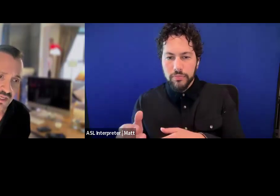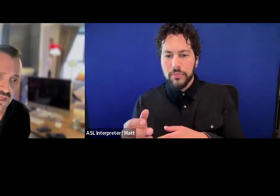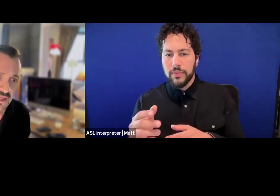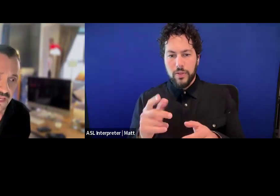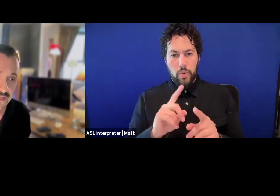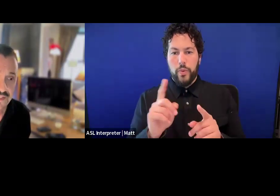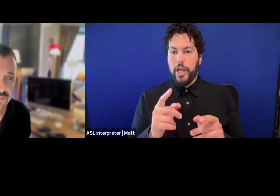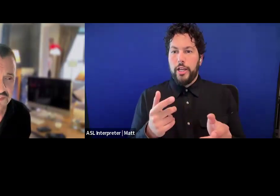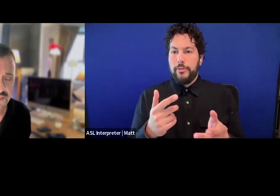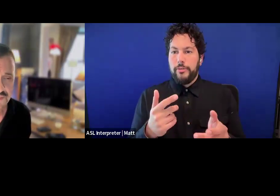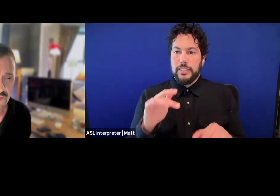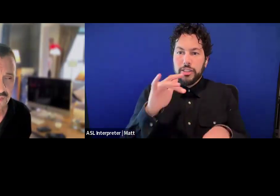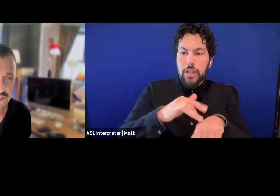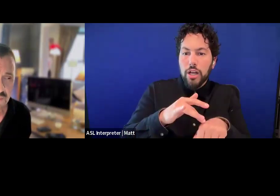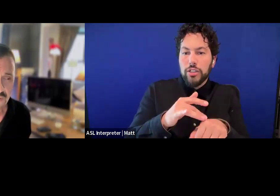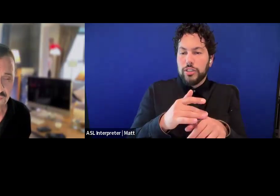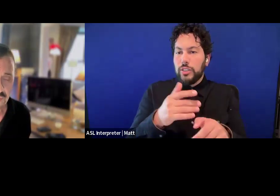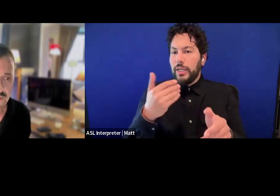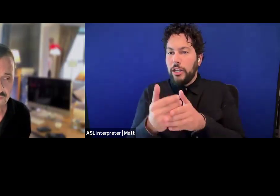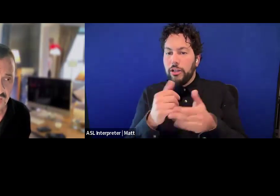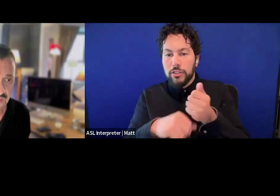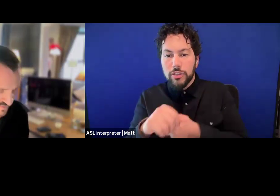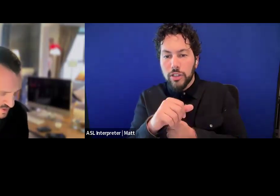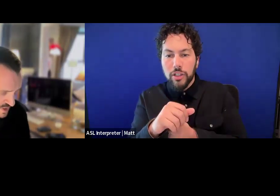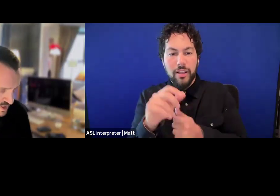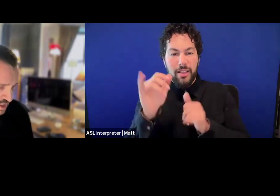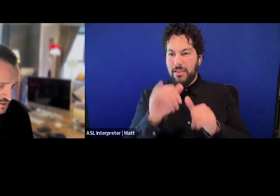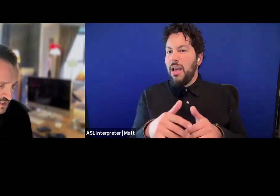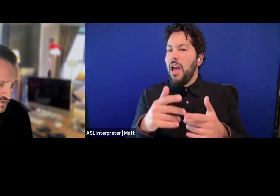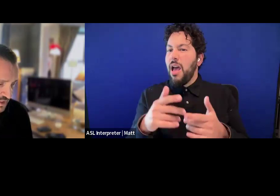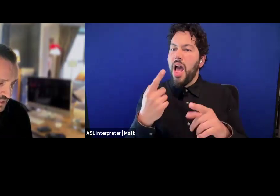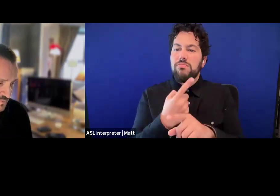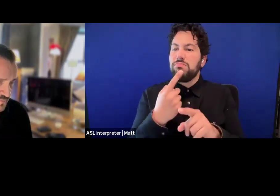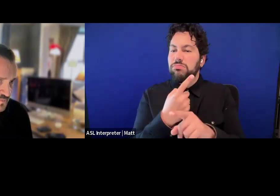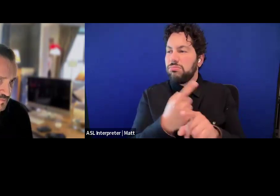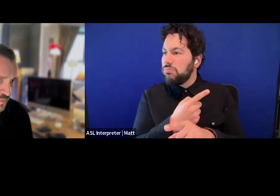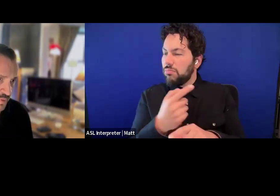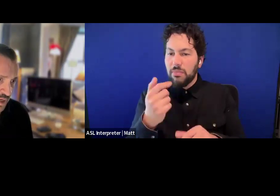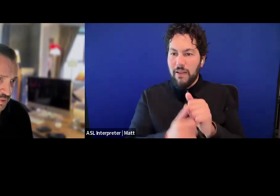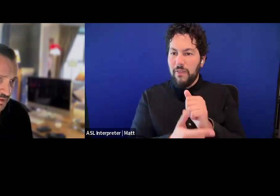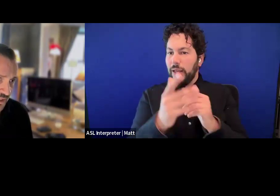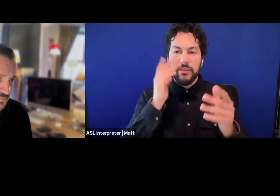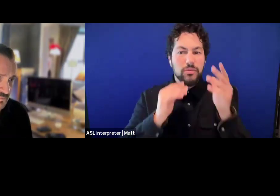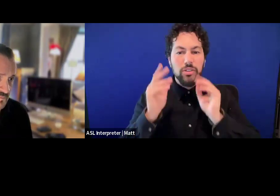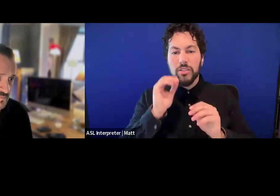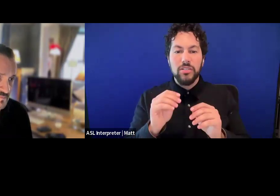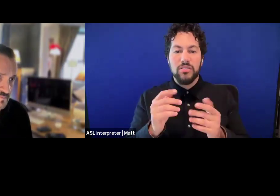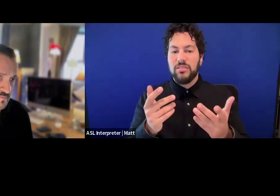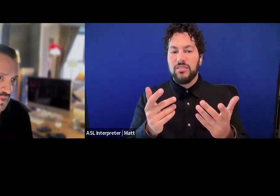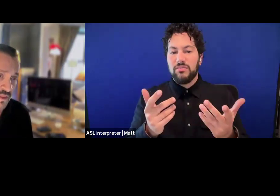and intimacy circulate as part of collective life. unevenly, but publicly.